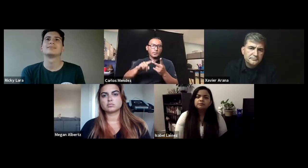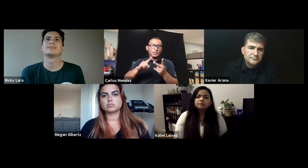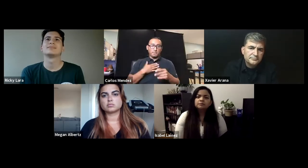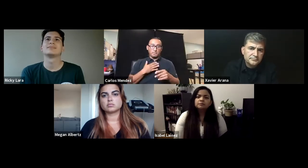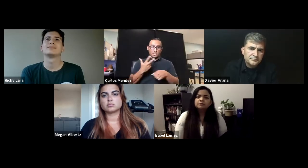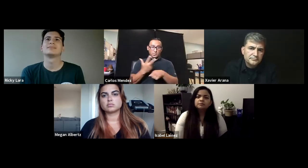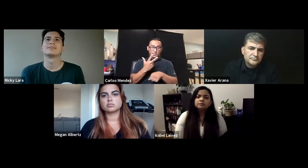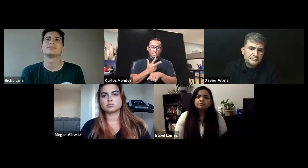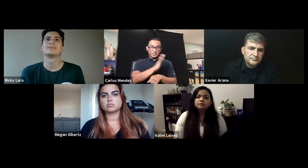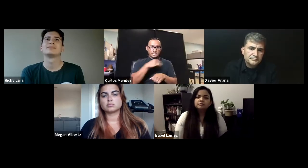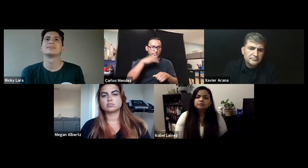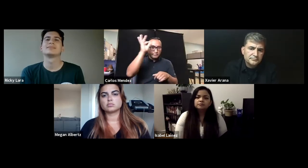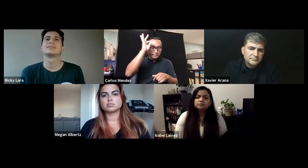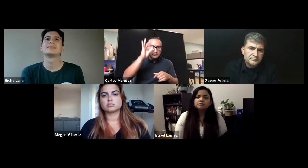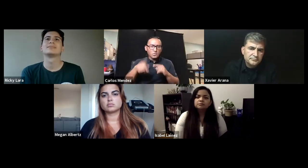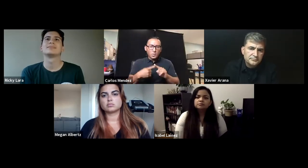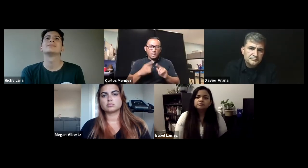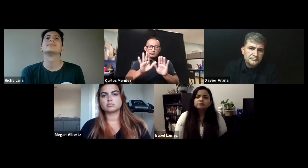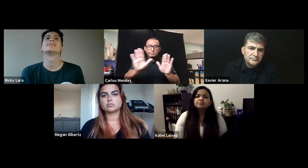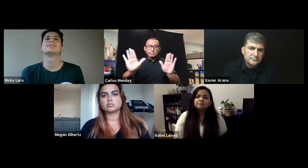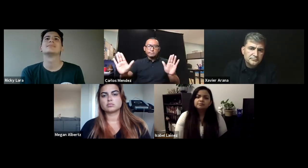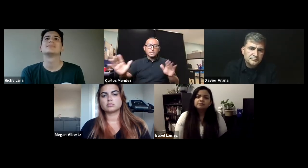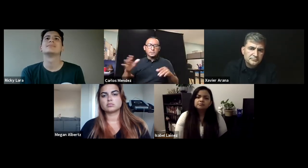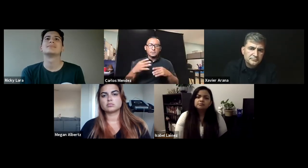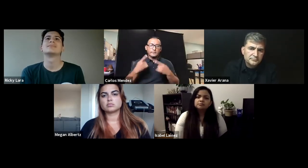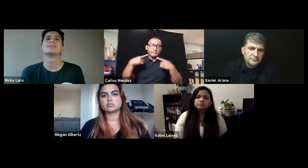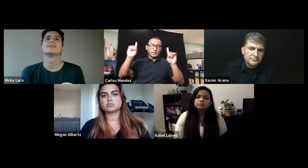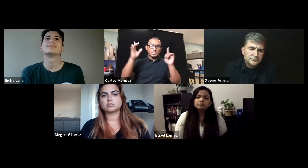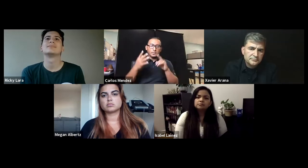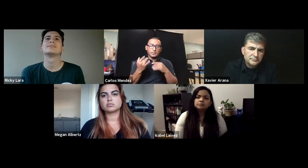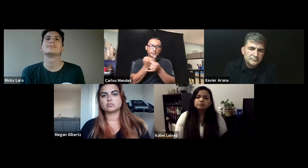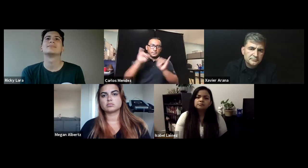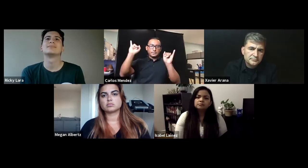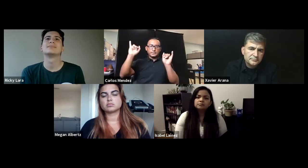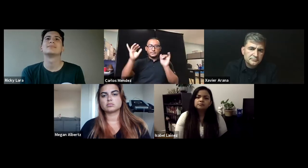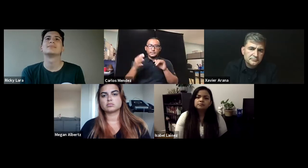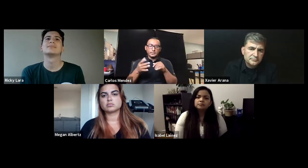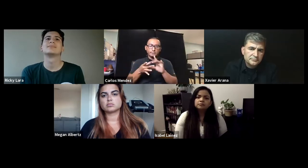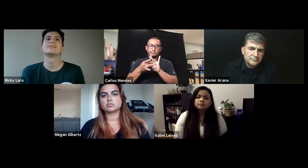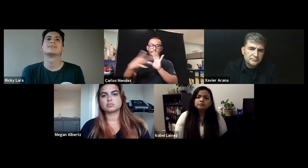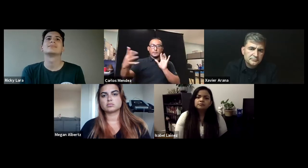I had no idea what, you know... really about the different cultures.